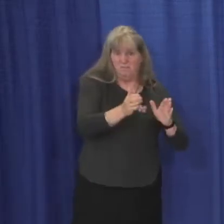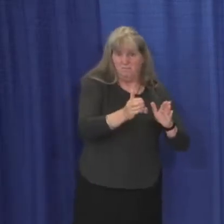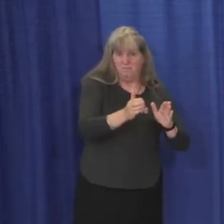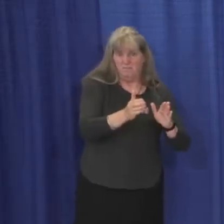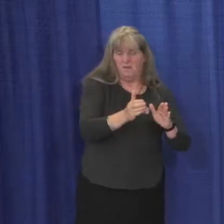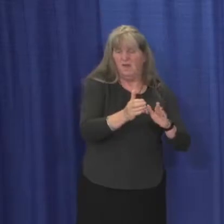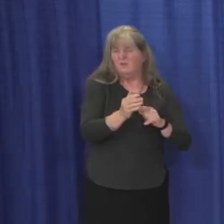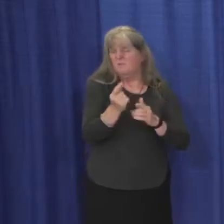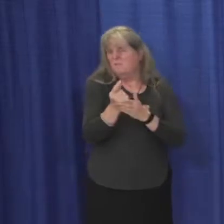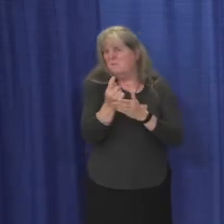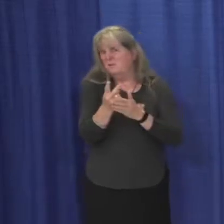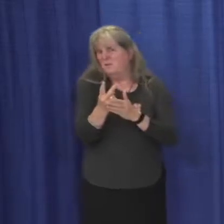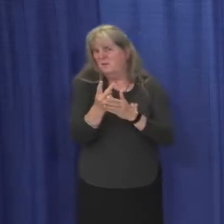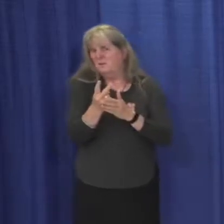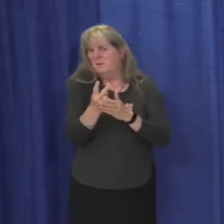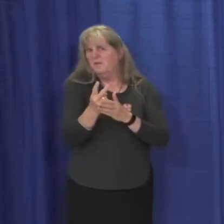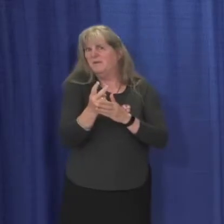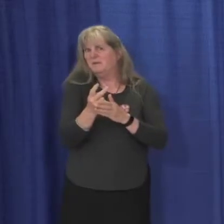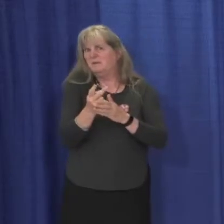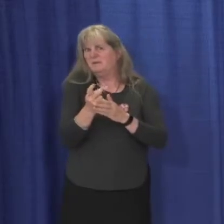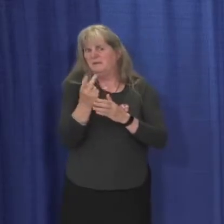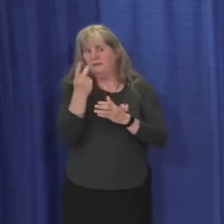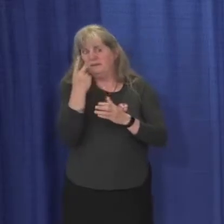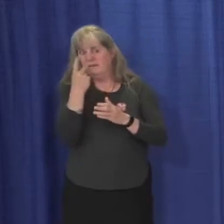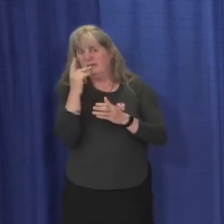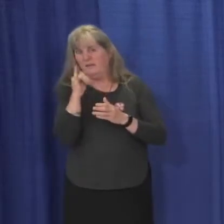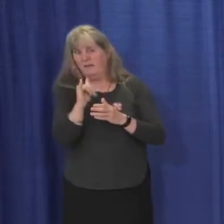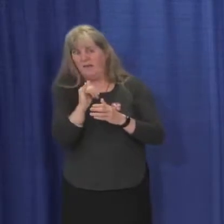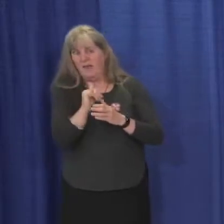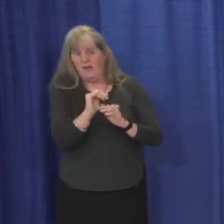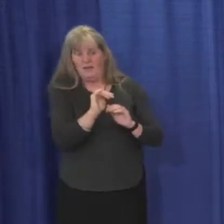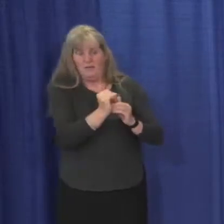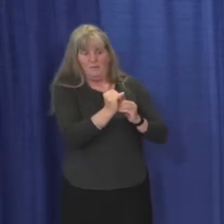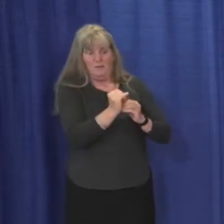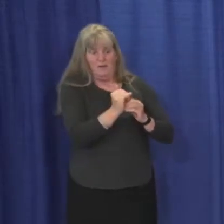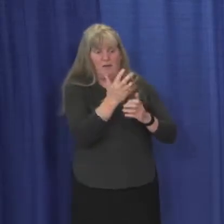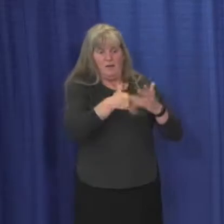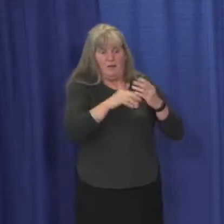abide by and we need at least another week to evaluate if this